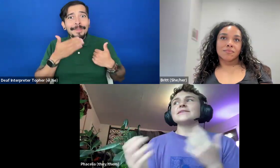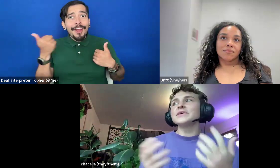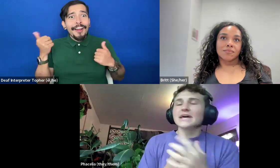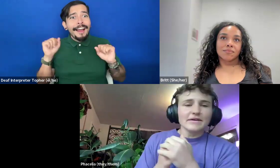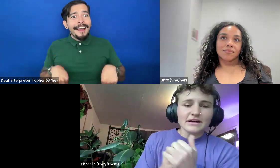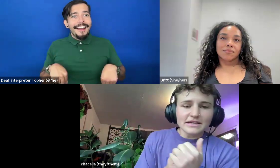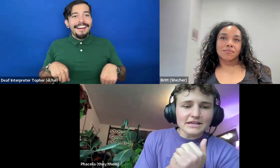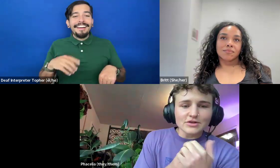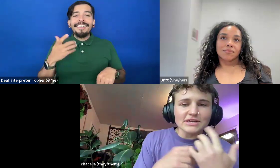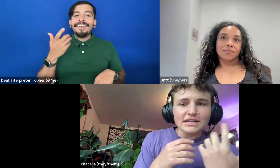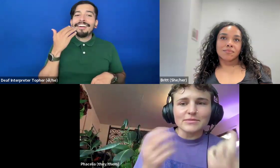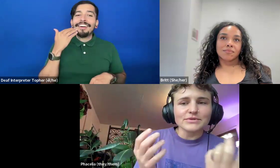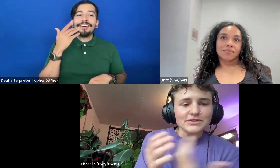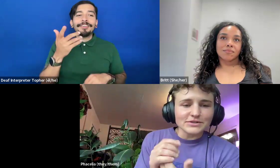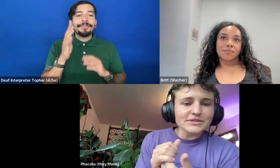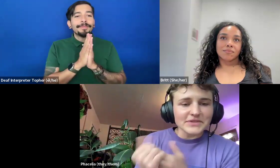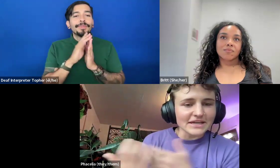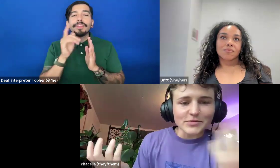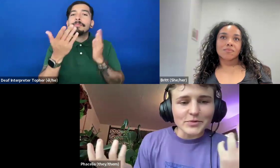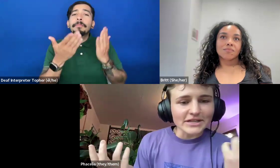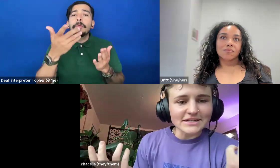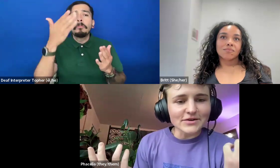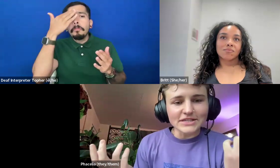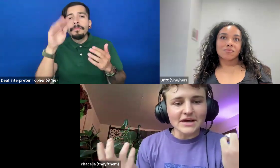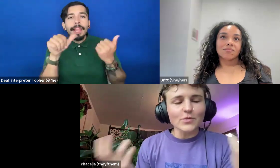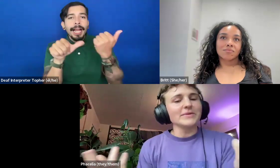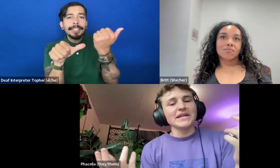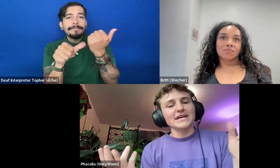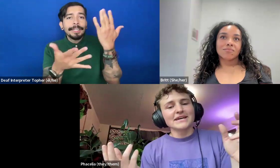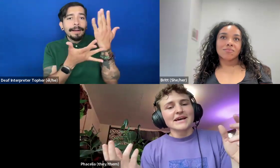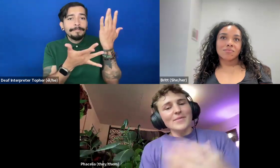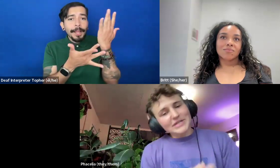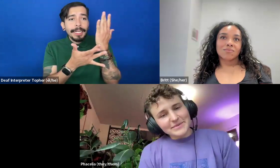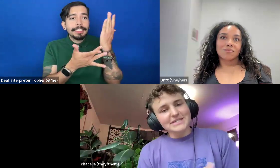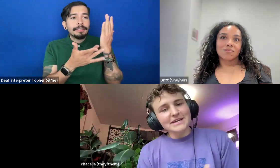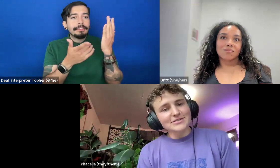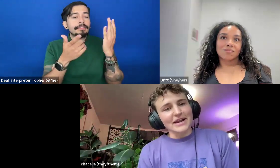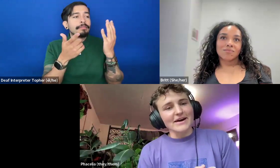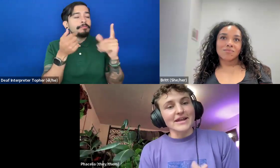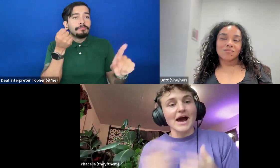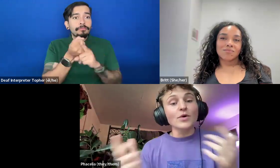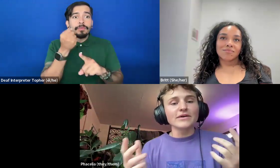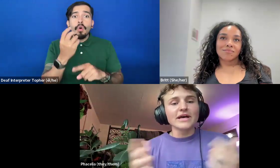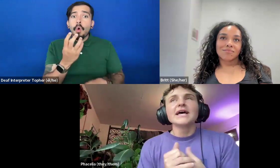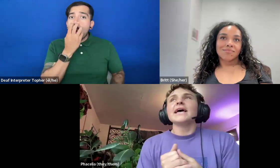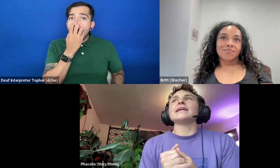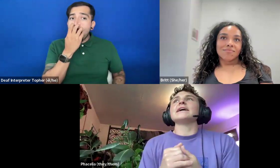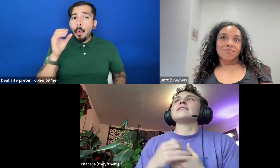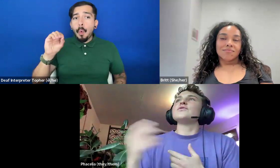like something that, you know, enables you to do something that you've been wanting to do, it's like, "Wait a minute, I'm raising my standards right now, and I wanna," and like